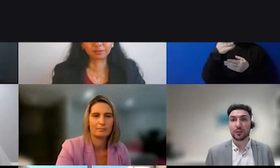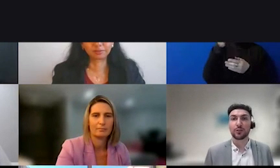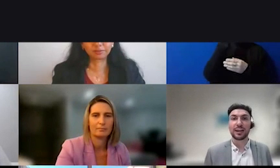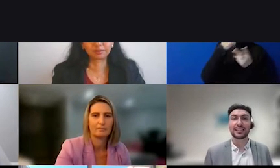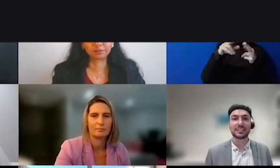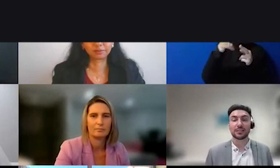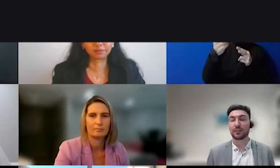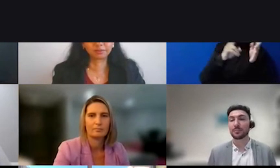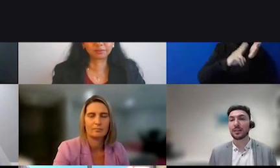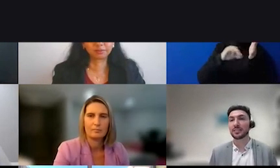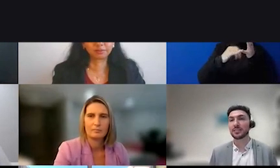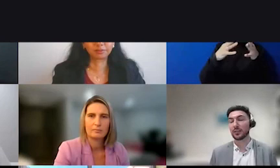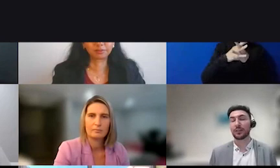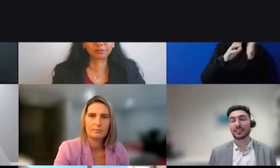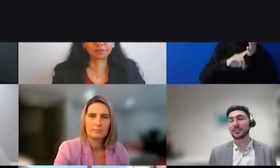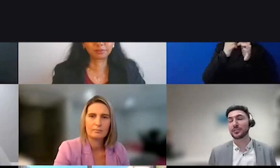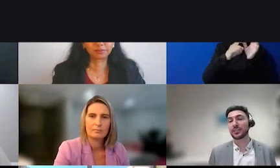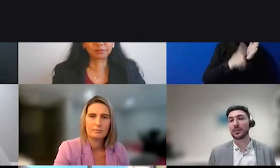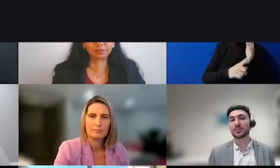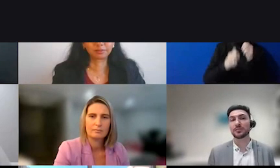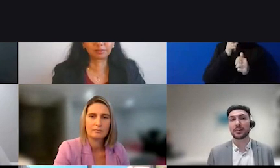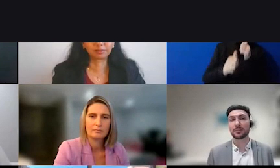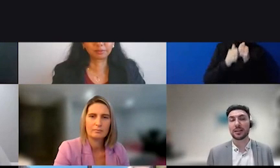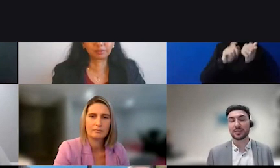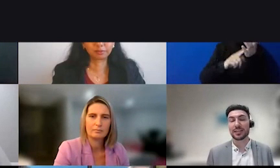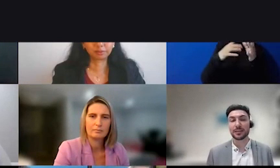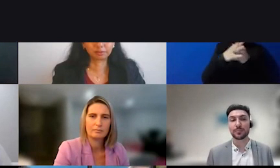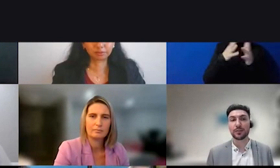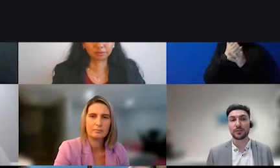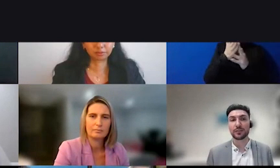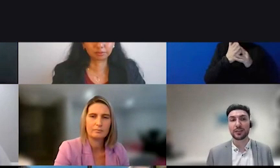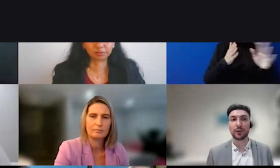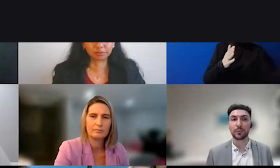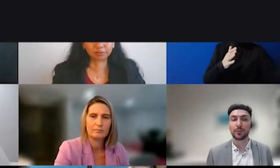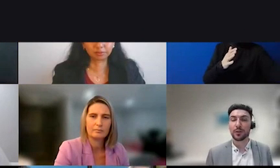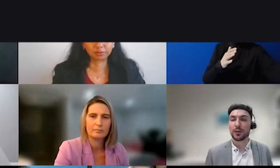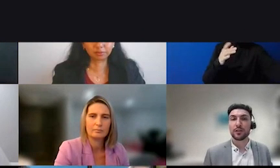LW access is a great place LW access New South Wales is a great starting point for legal help